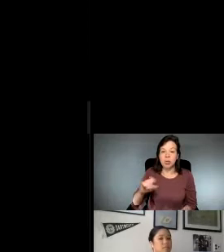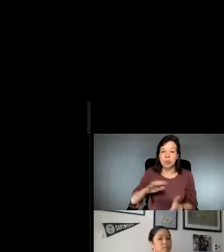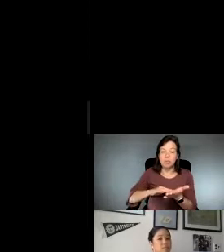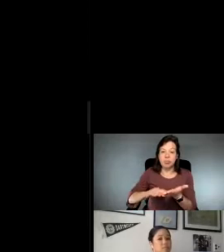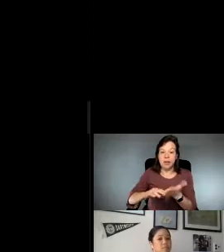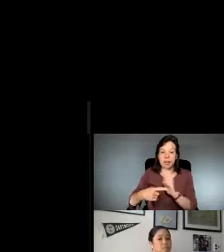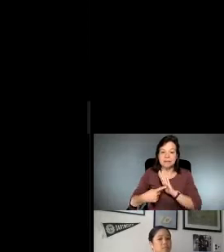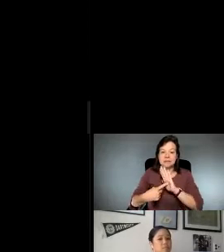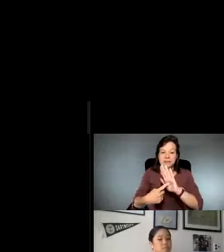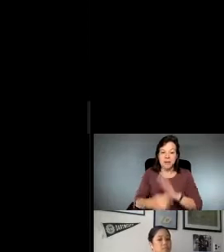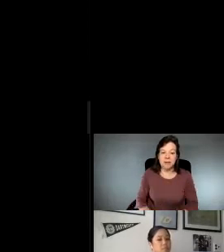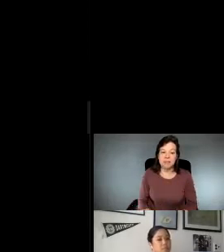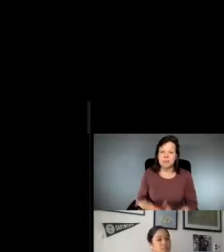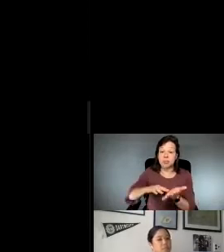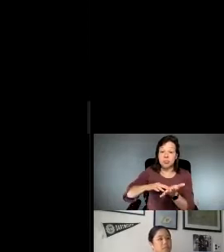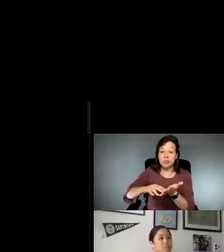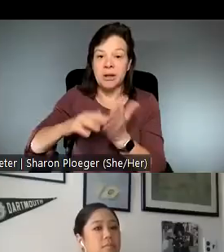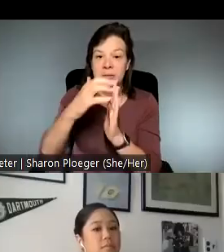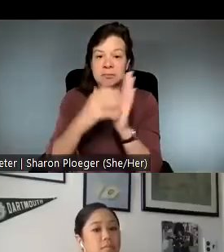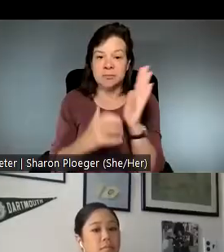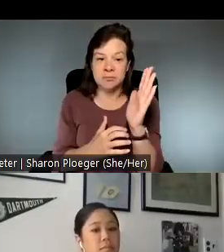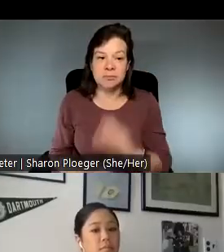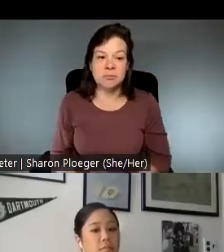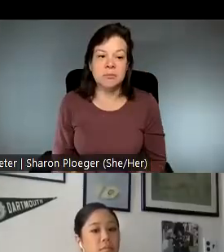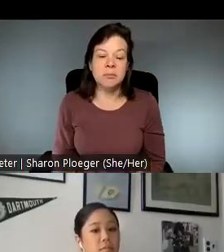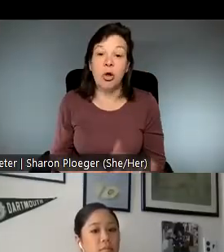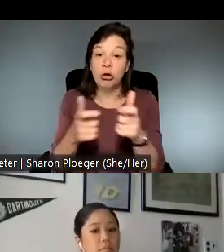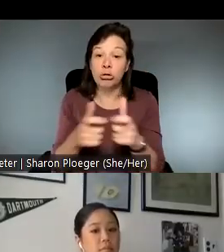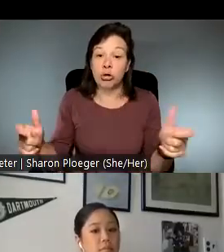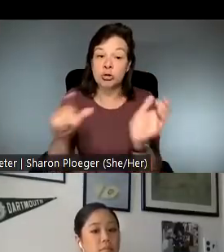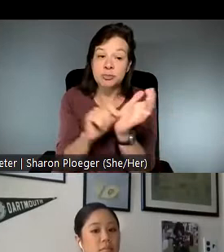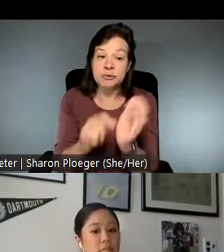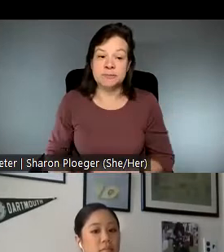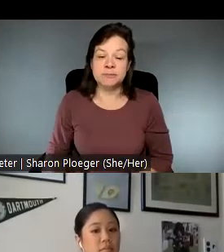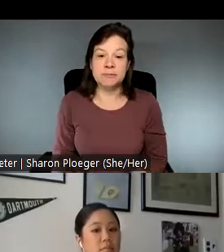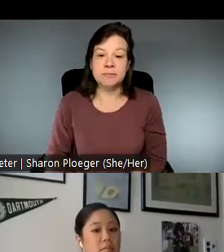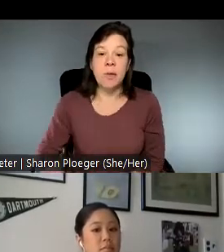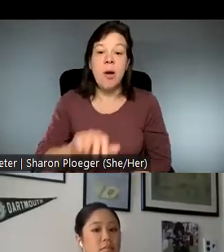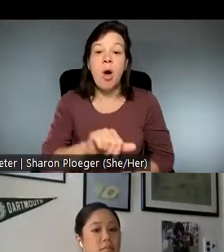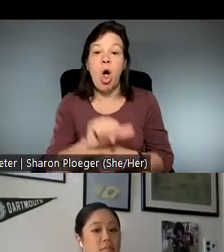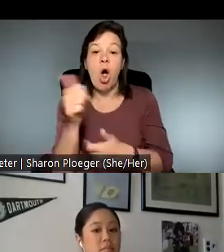Braille transcription, large print, alt text